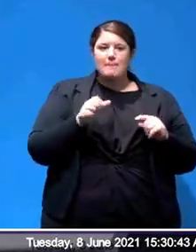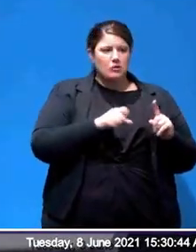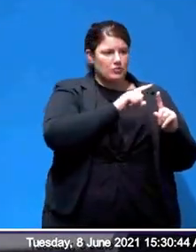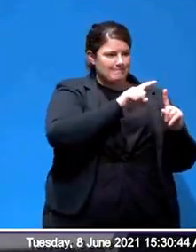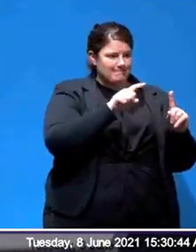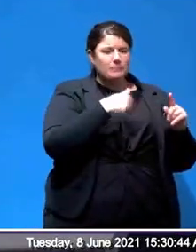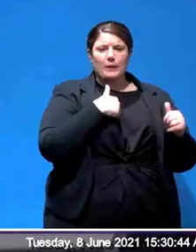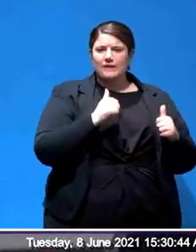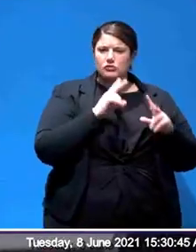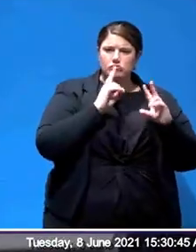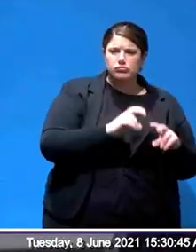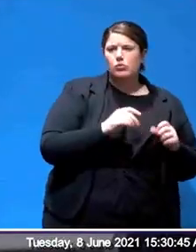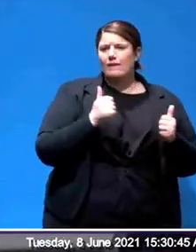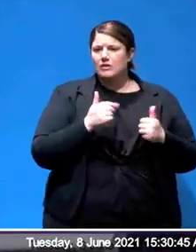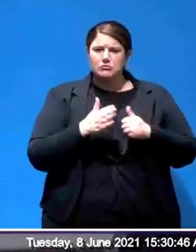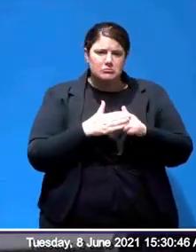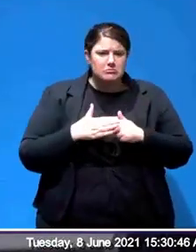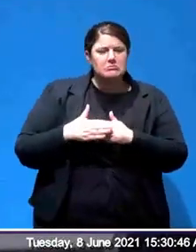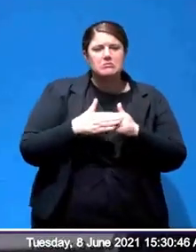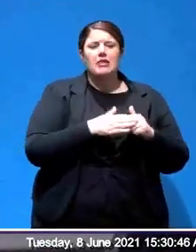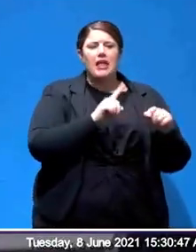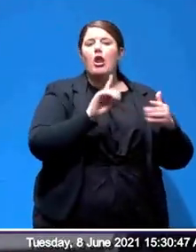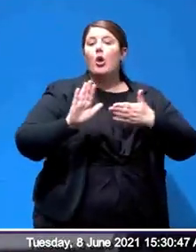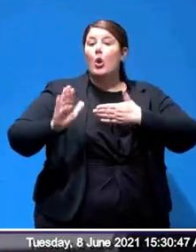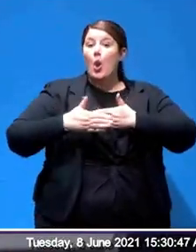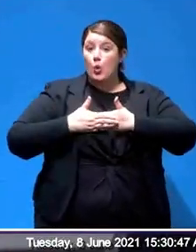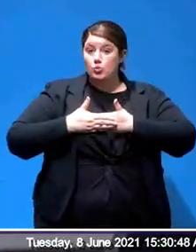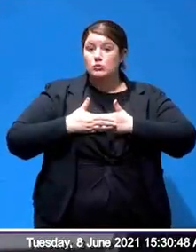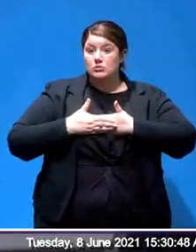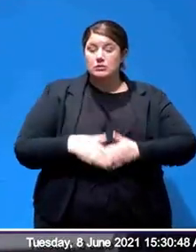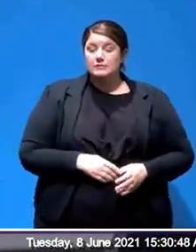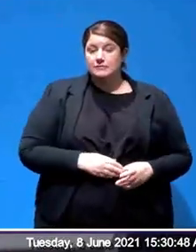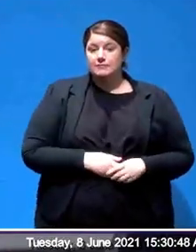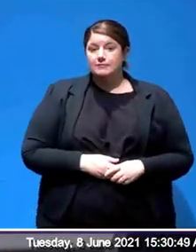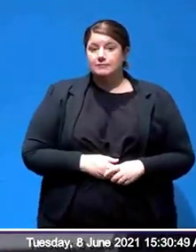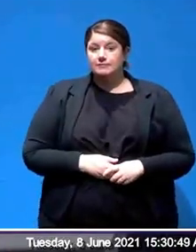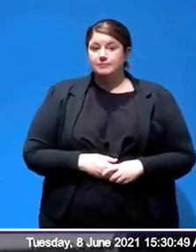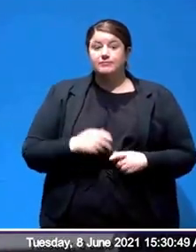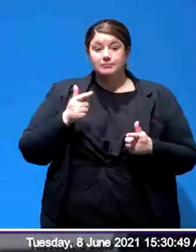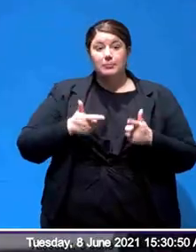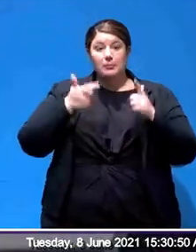So when the Manager of Practice and Quality was recruited, one of the things